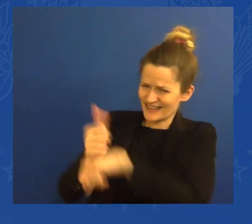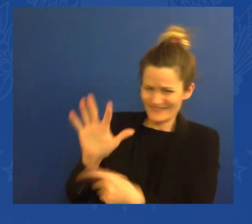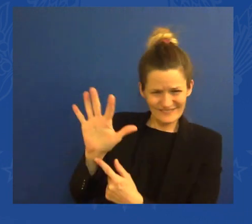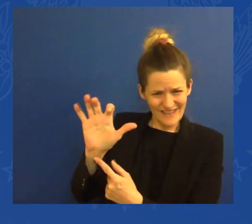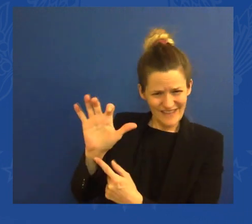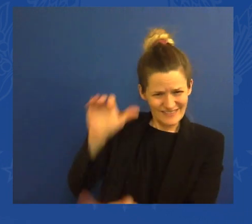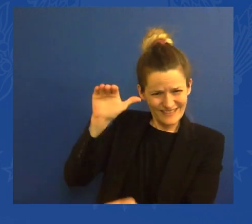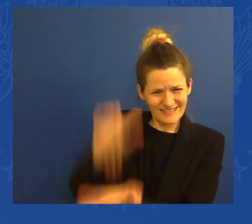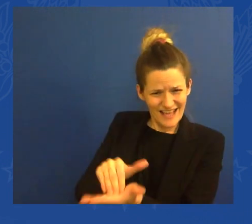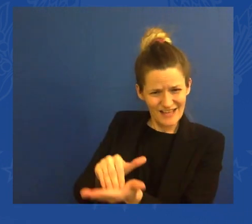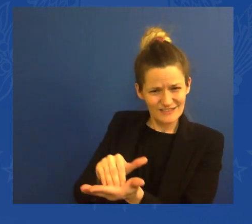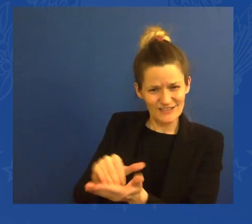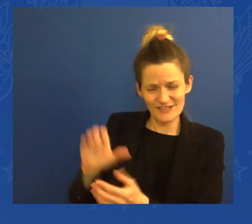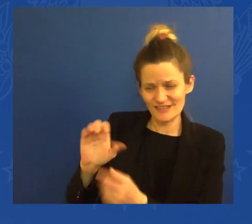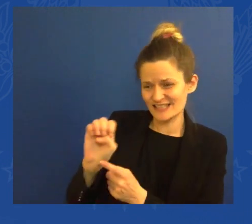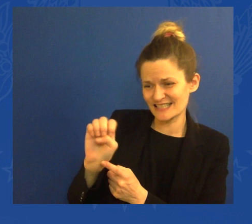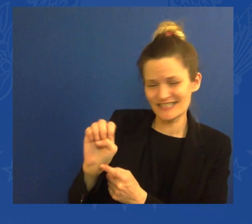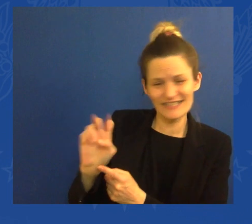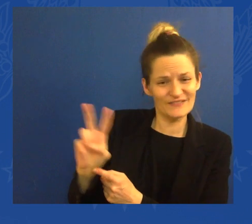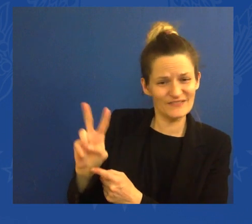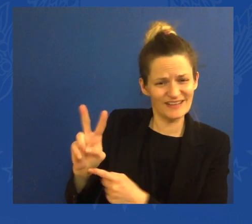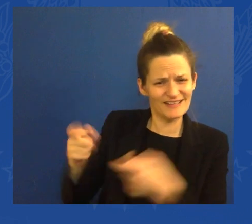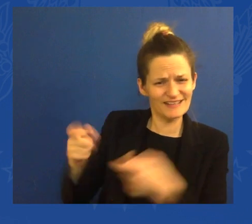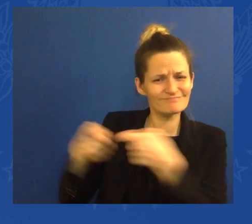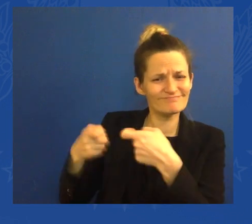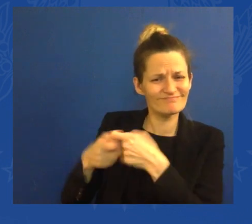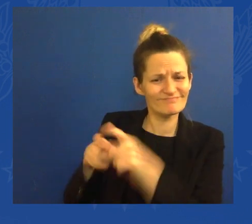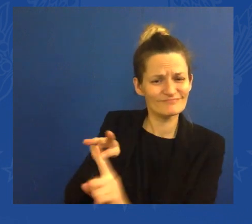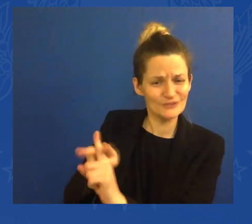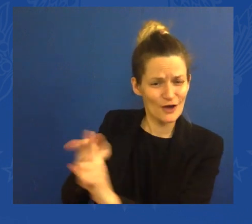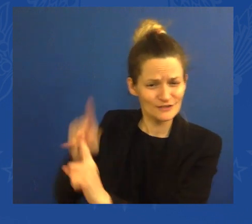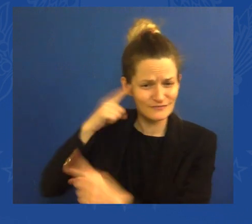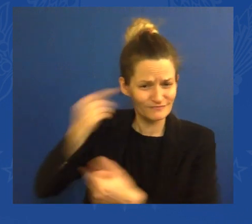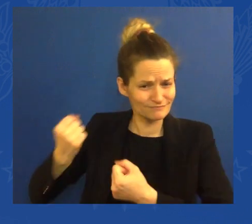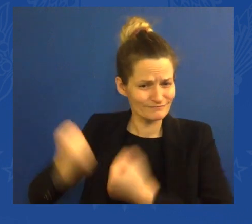and lead the way to a clean energy future. We're going to replace --